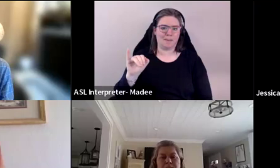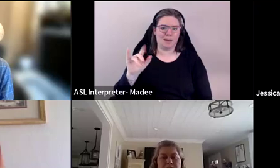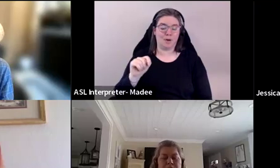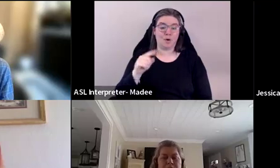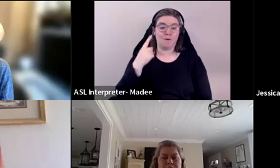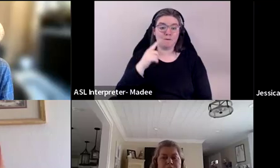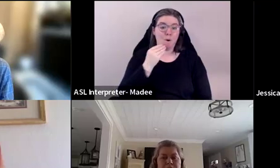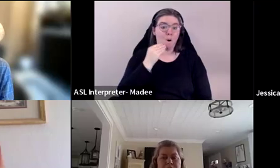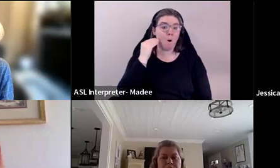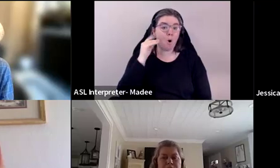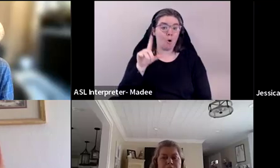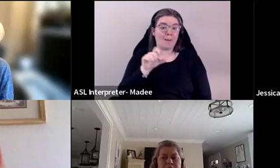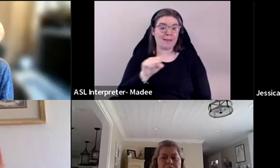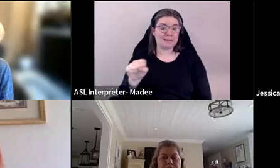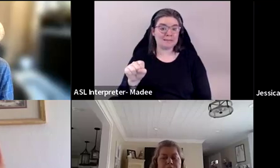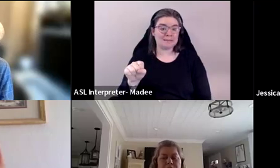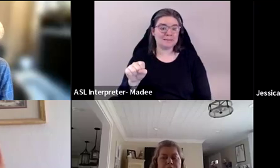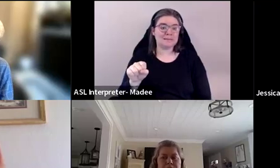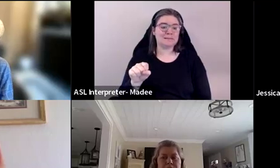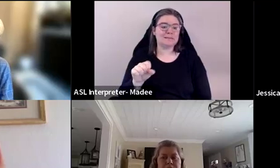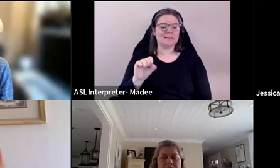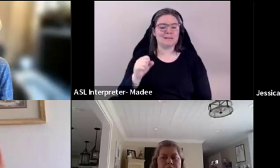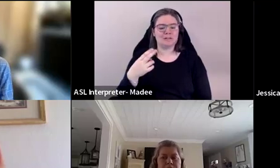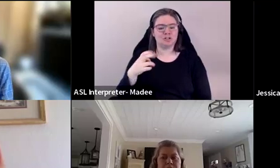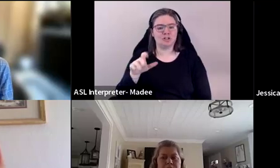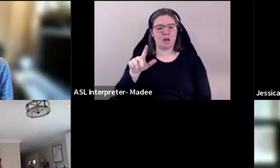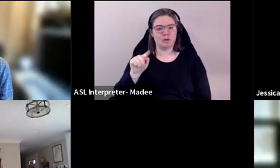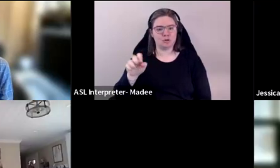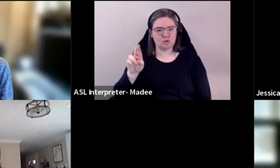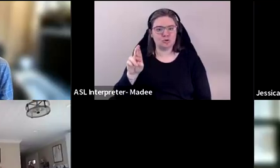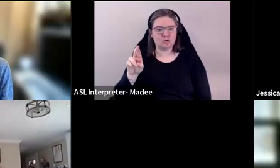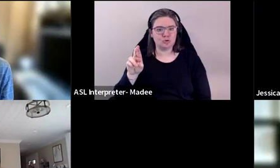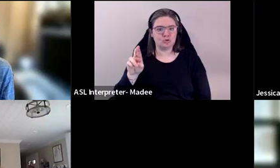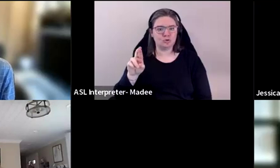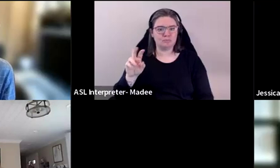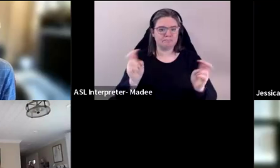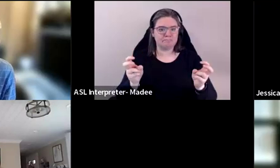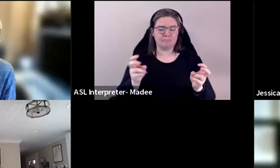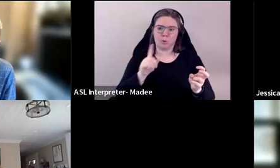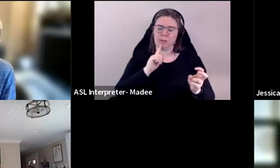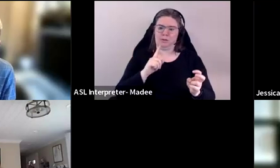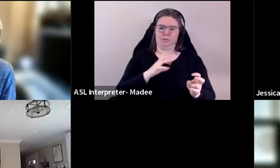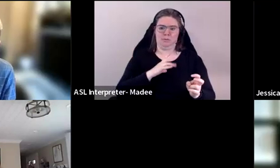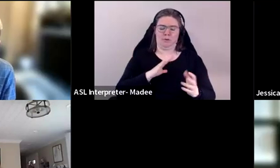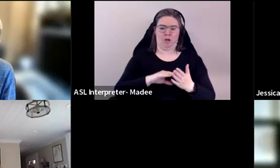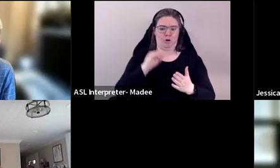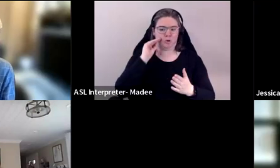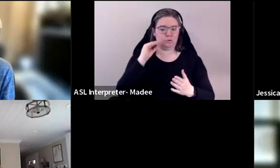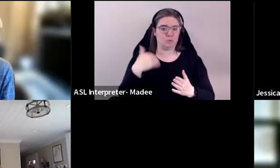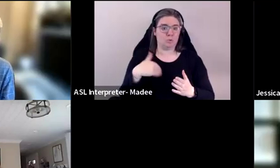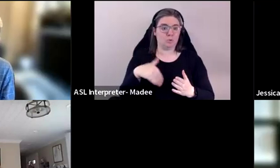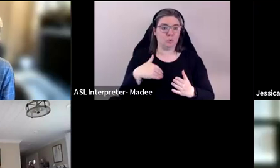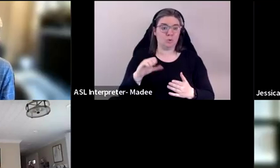Theresa Martinosky: and it was a very enlightening thing. One of the things that we're seeing is that shelters don't have enough